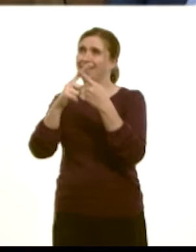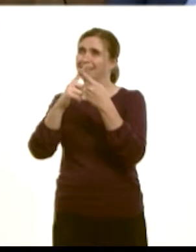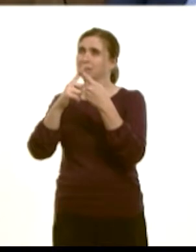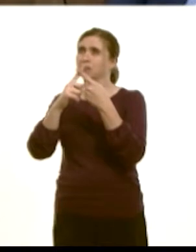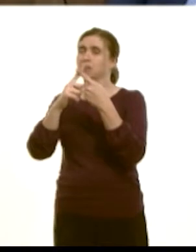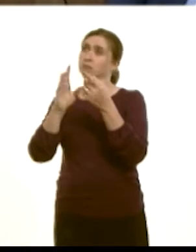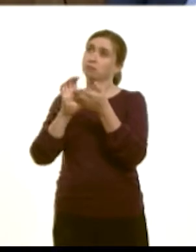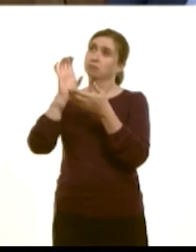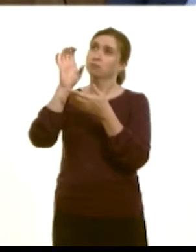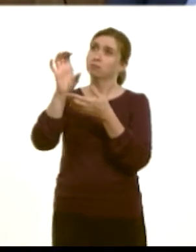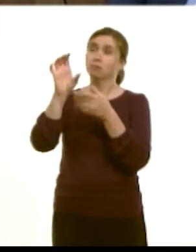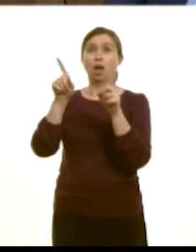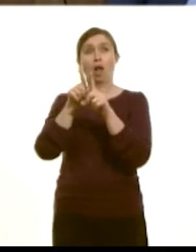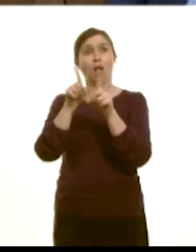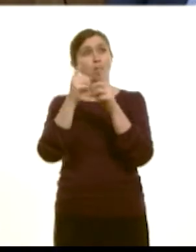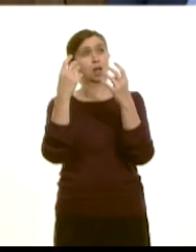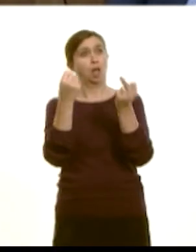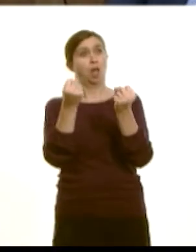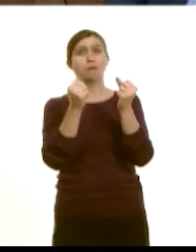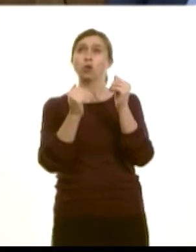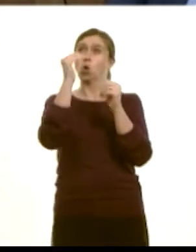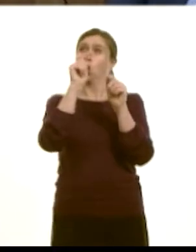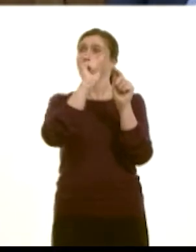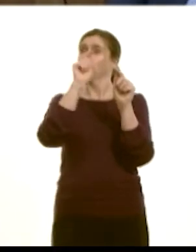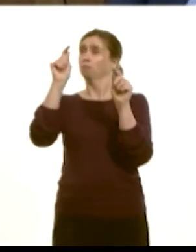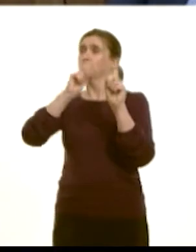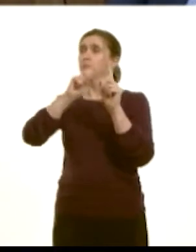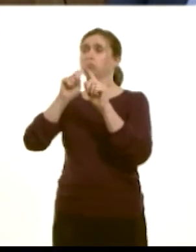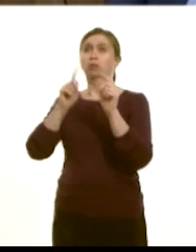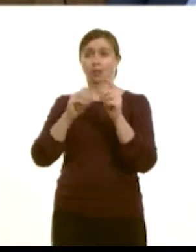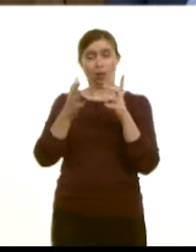If you look more generally across the north, you see the improvements to the A470 from